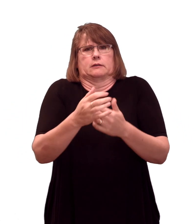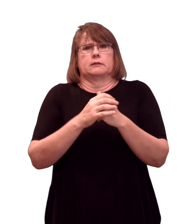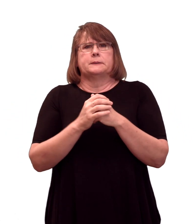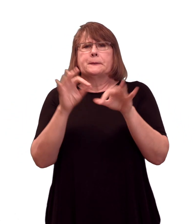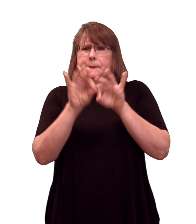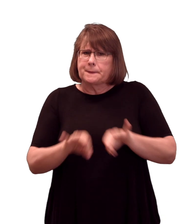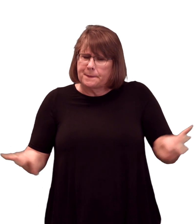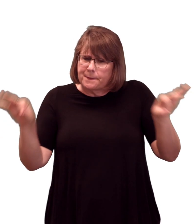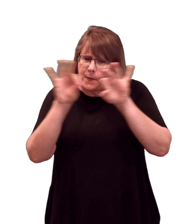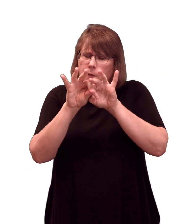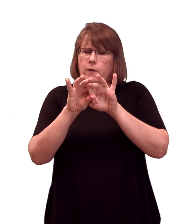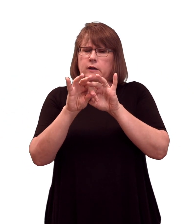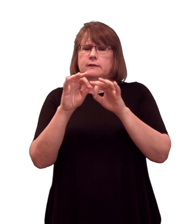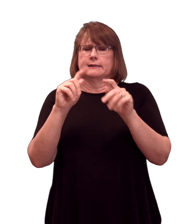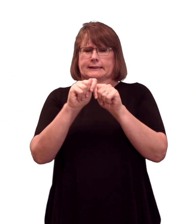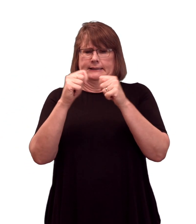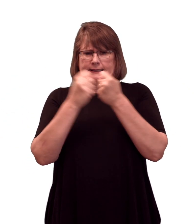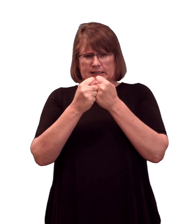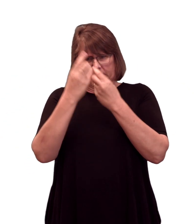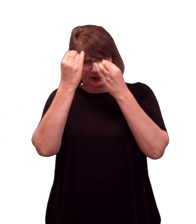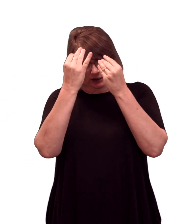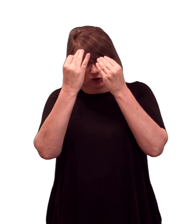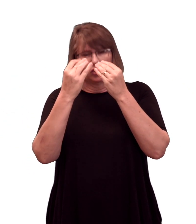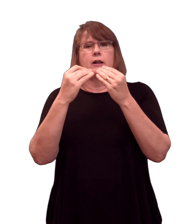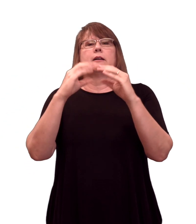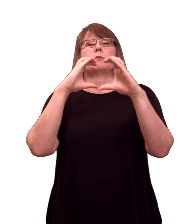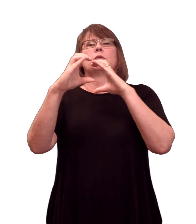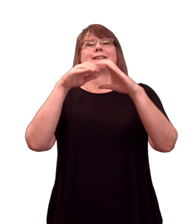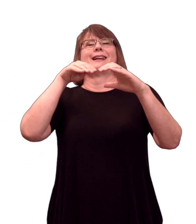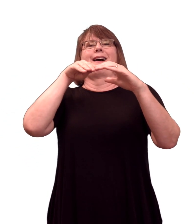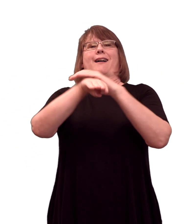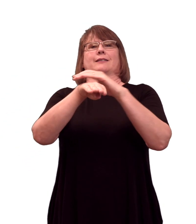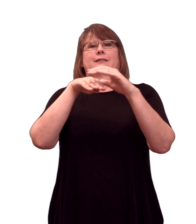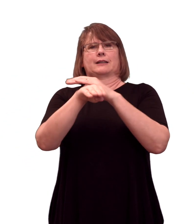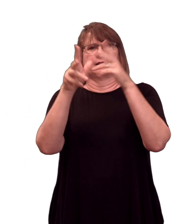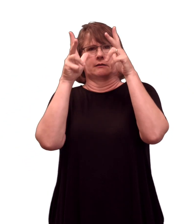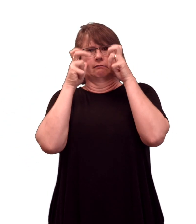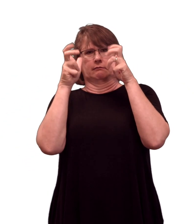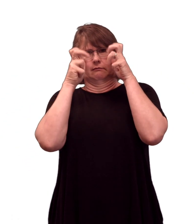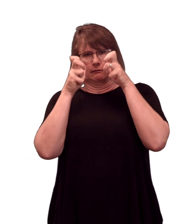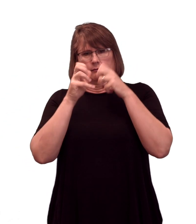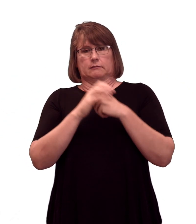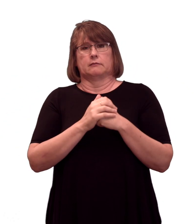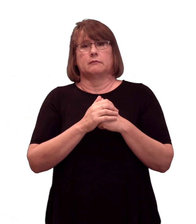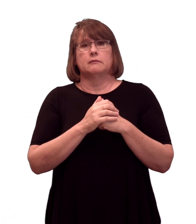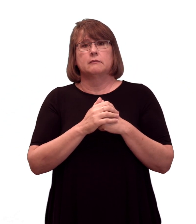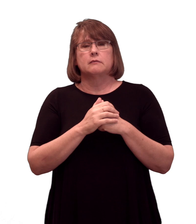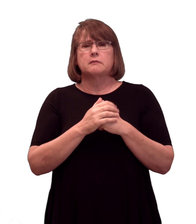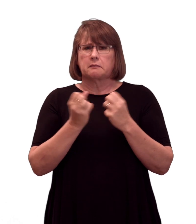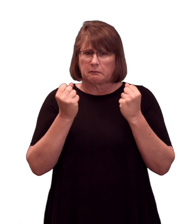It is important that teams consider communication access for all students.